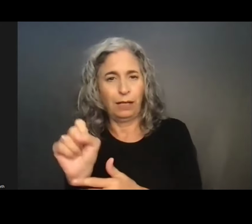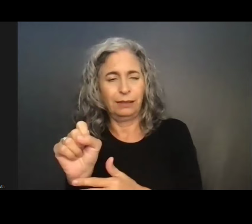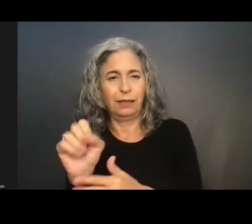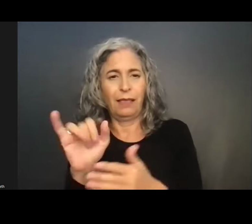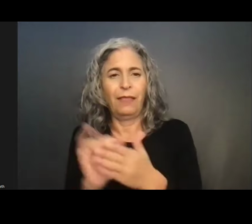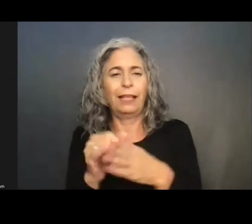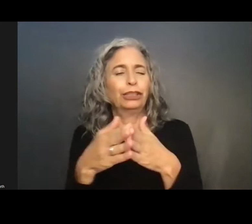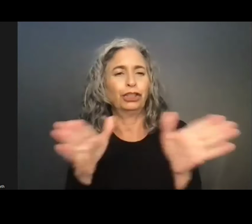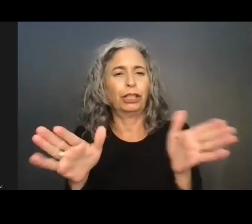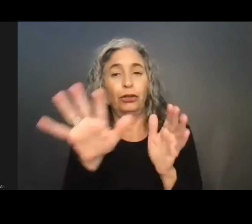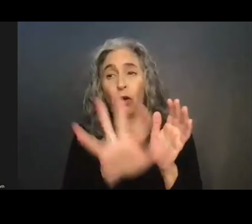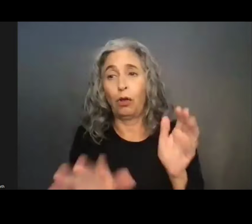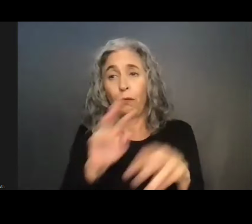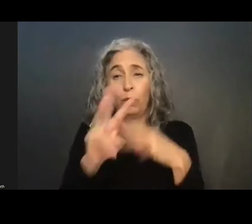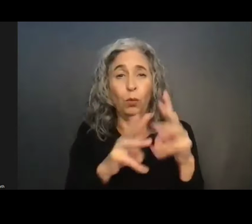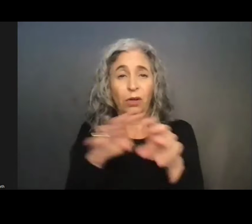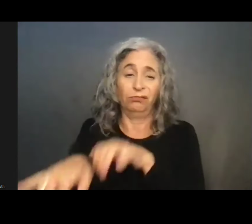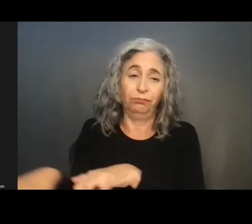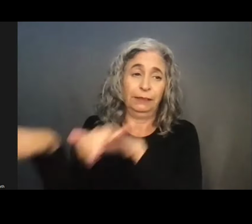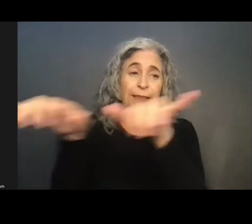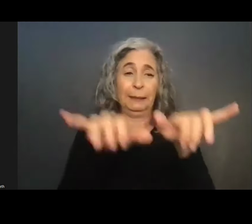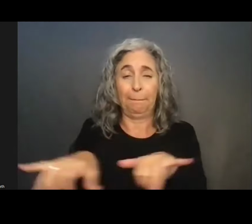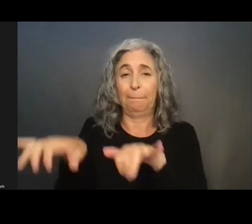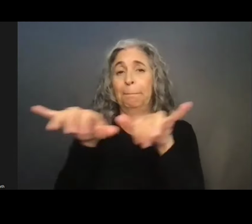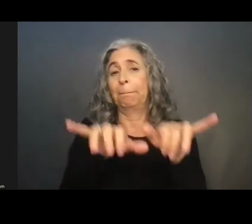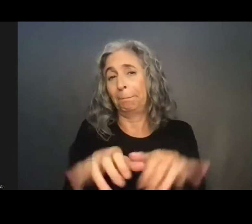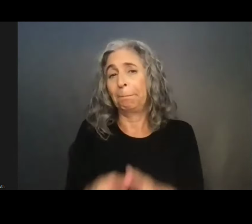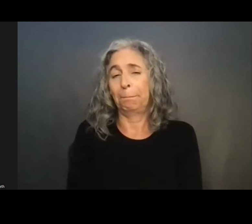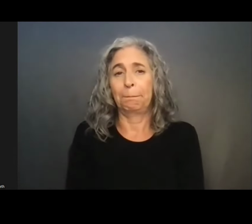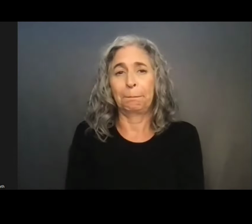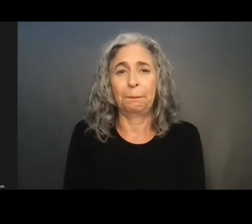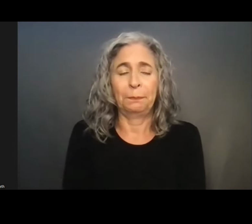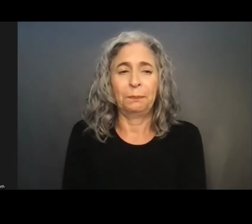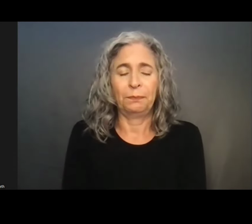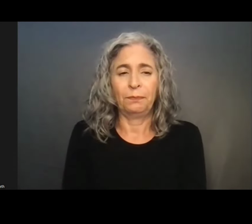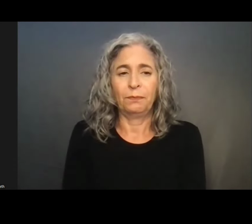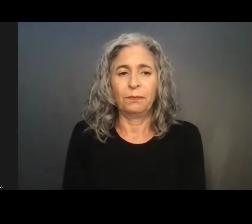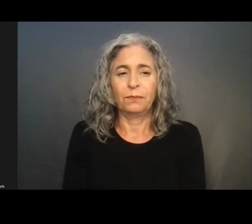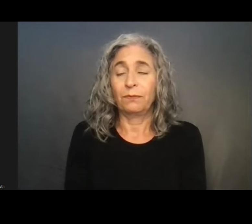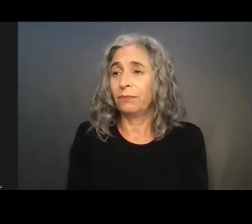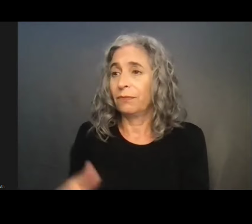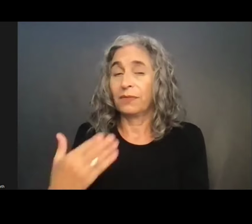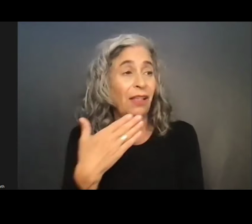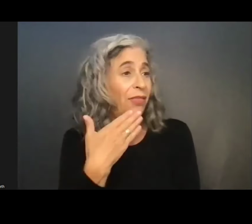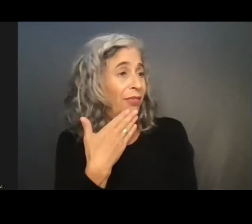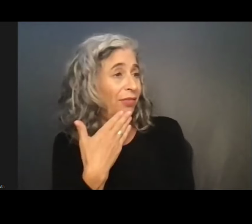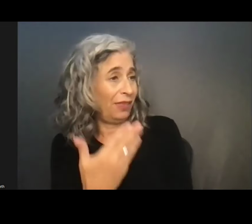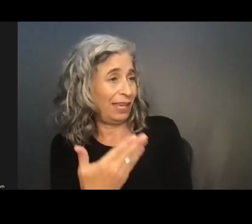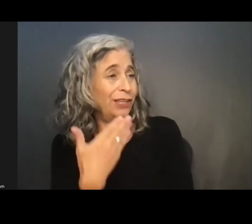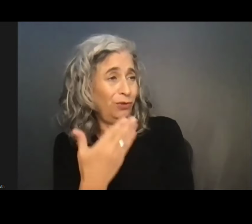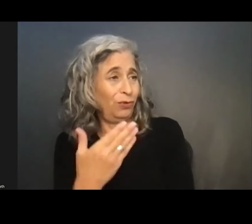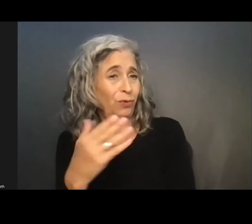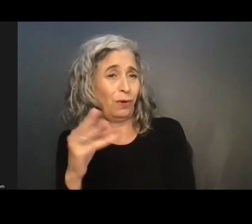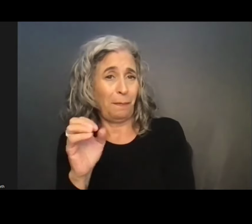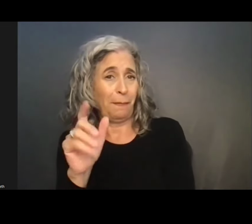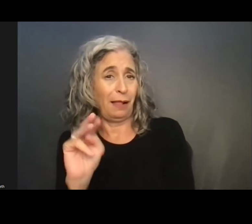around the world that's the case as well. >> MALCOLM MIESTRELL: Thank you. And is there